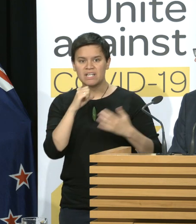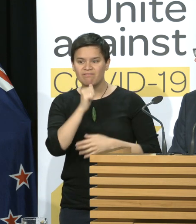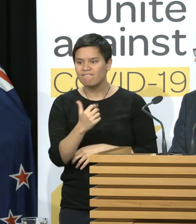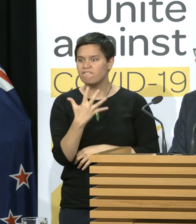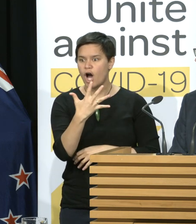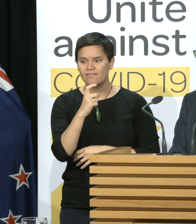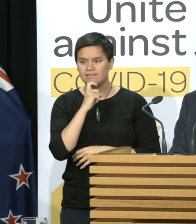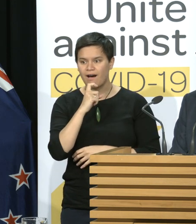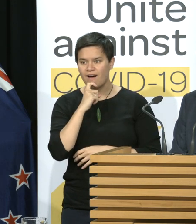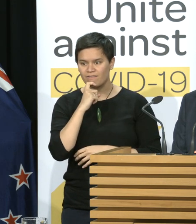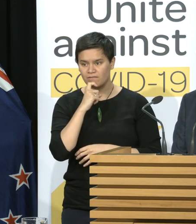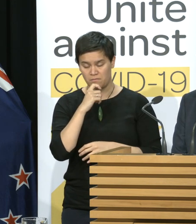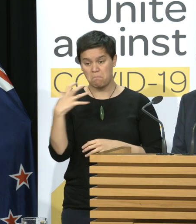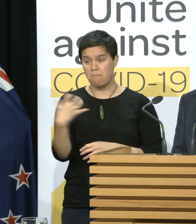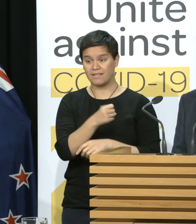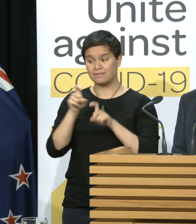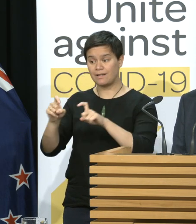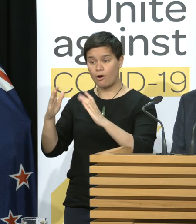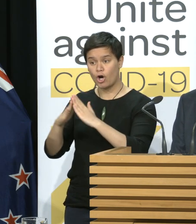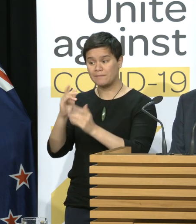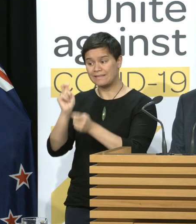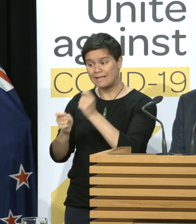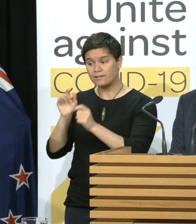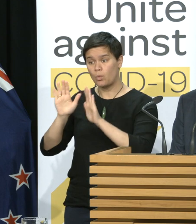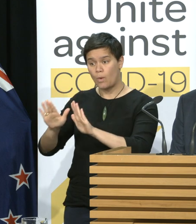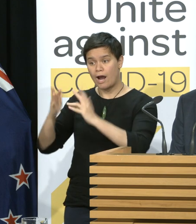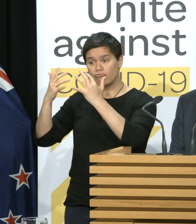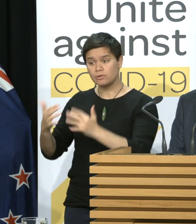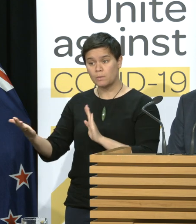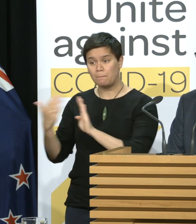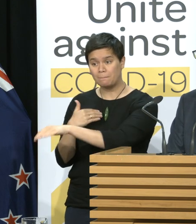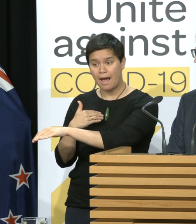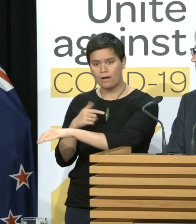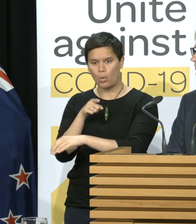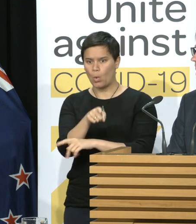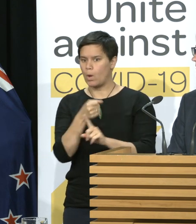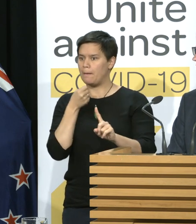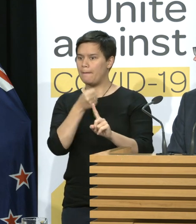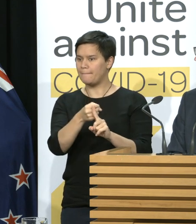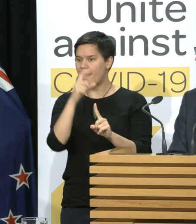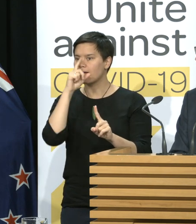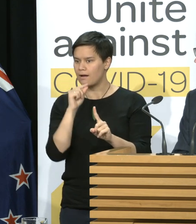that's a significant impost on their business, particularly for a small business. So we want to be able to support them there.